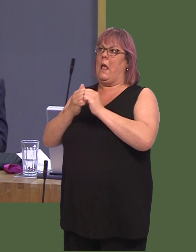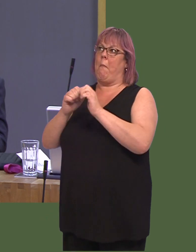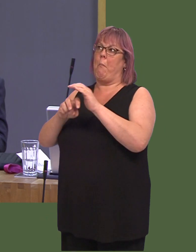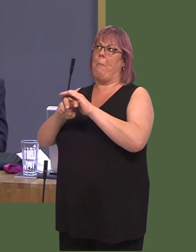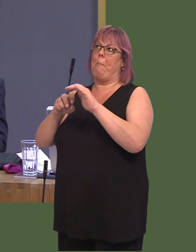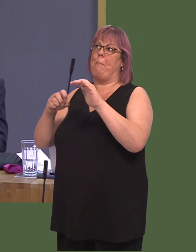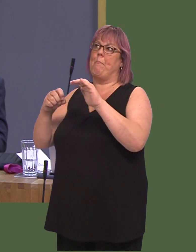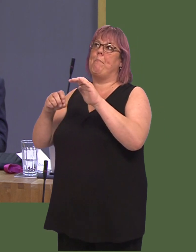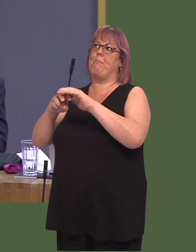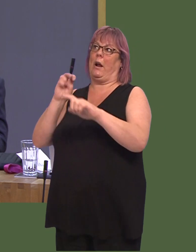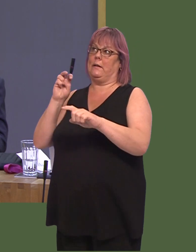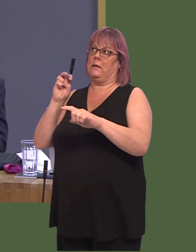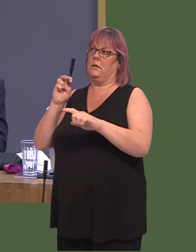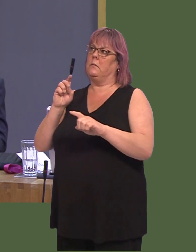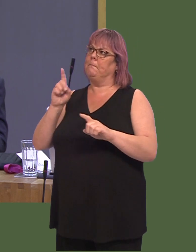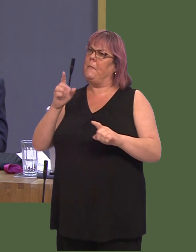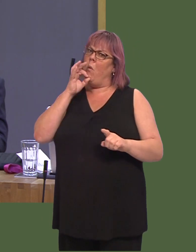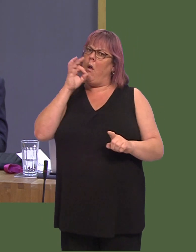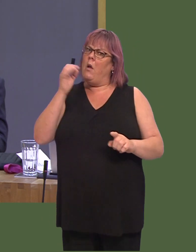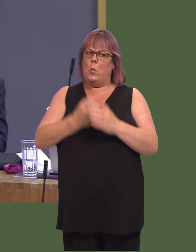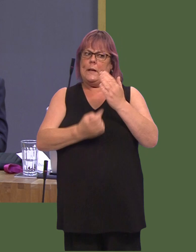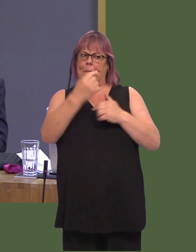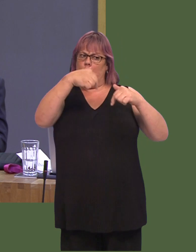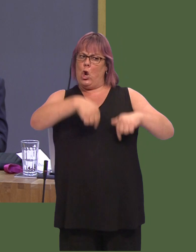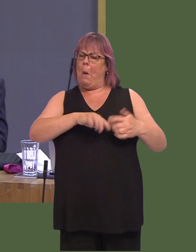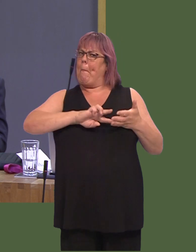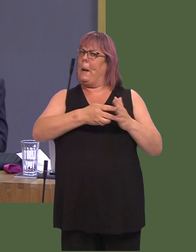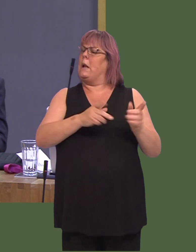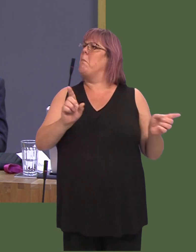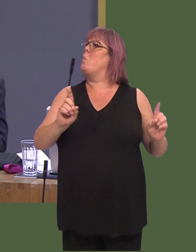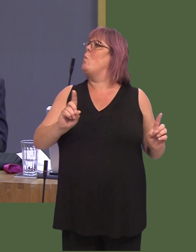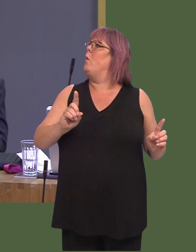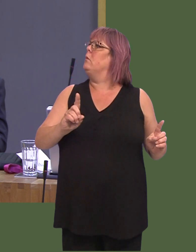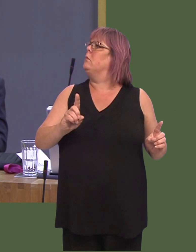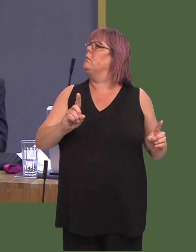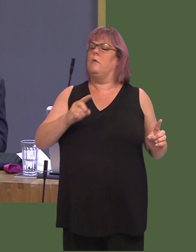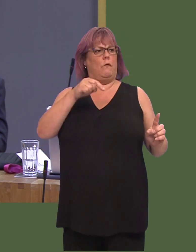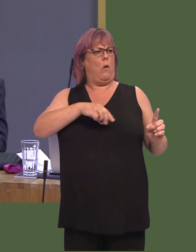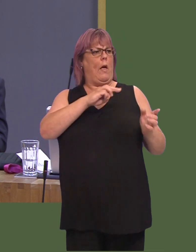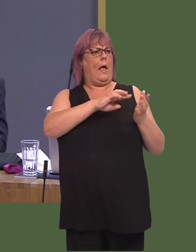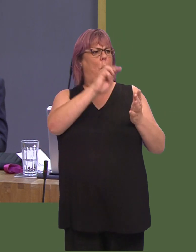First Minister, can you tell us exactly what planning has been taking place here in Wales